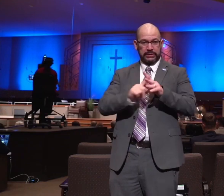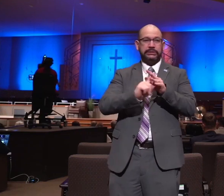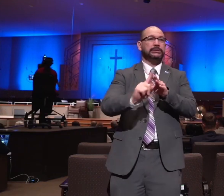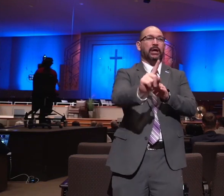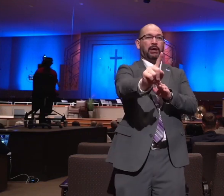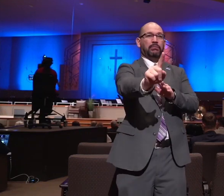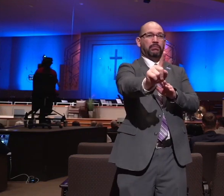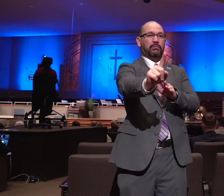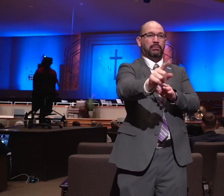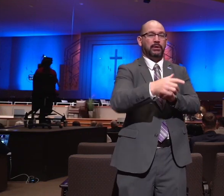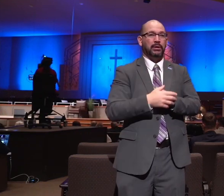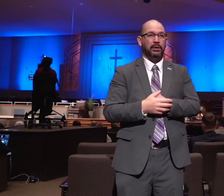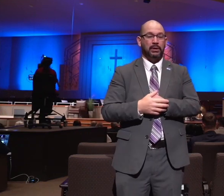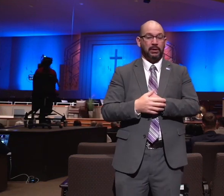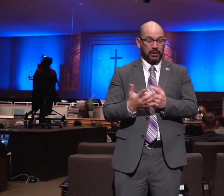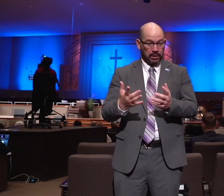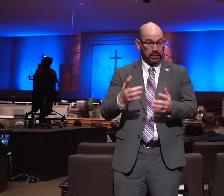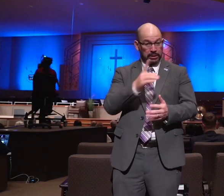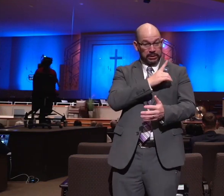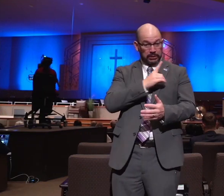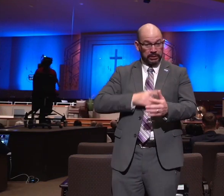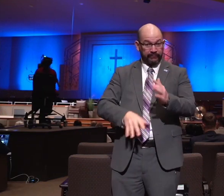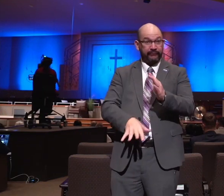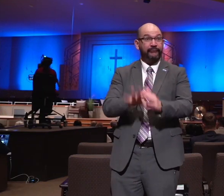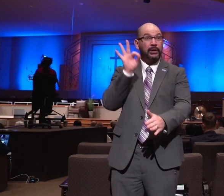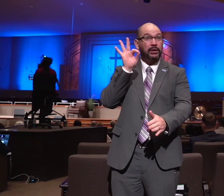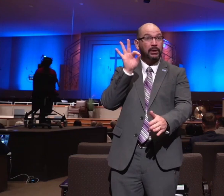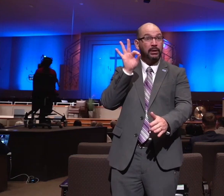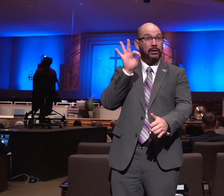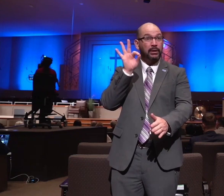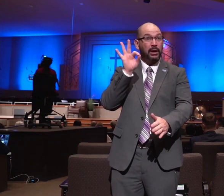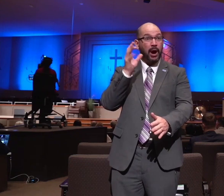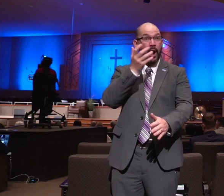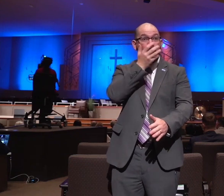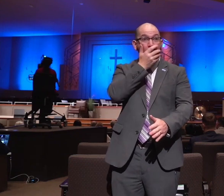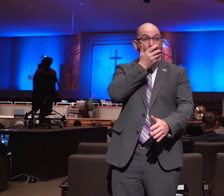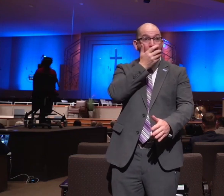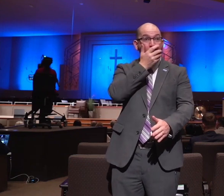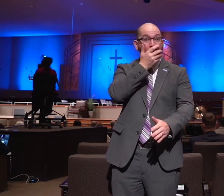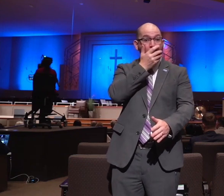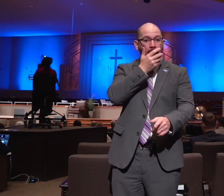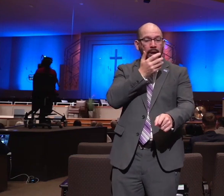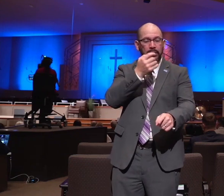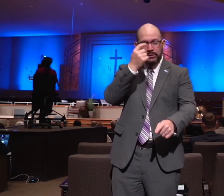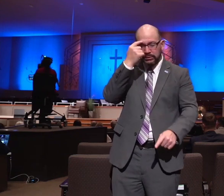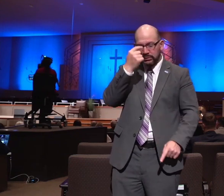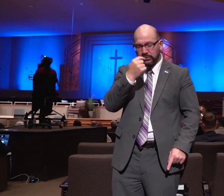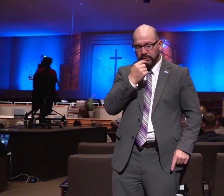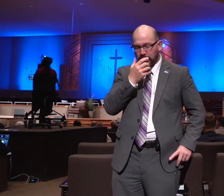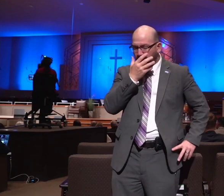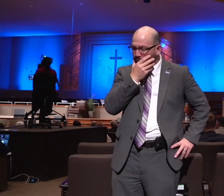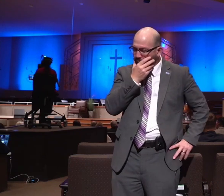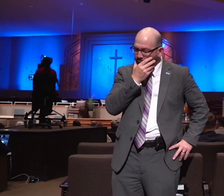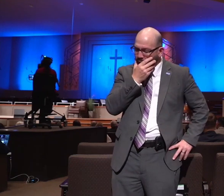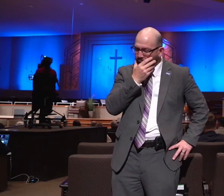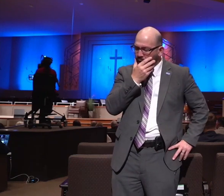he's just learned that news it's devastating